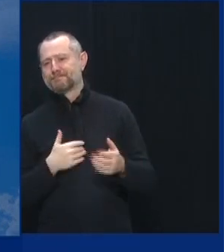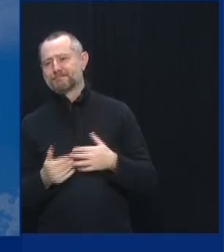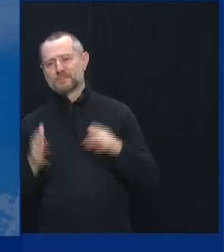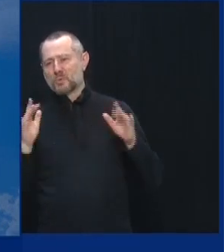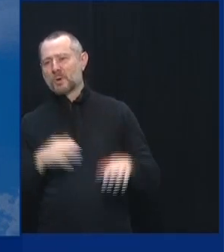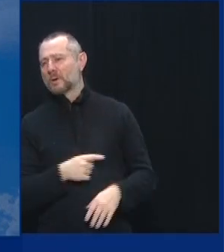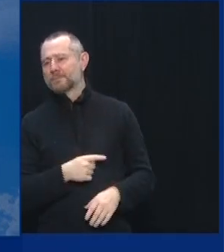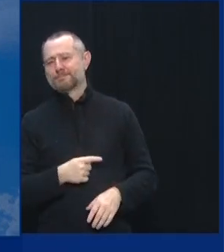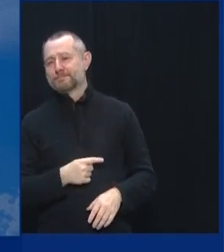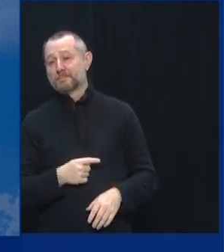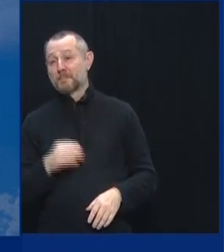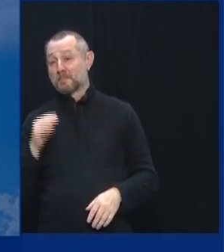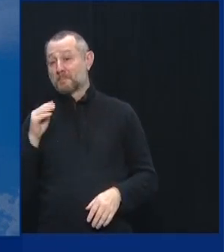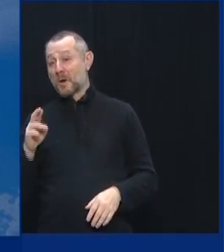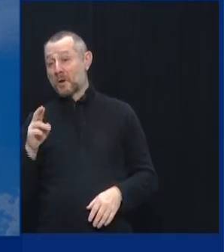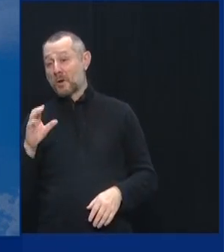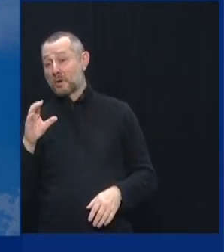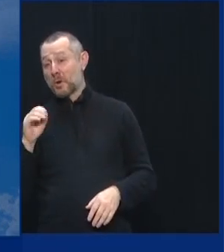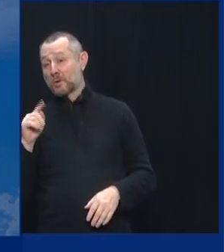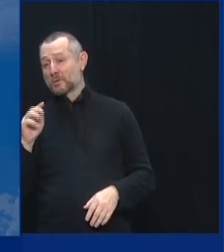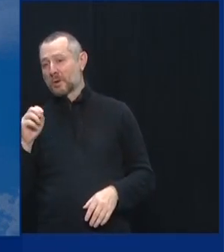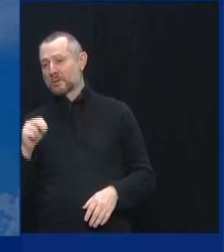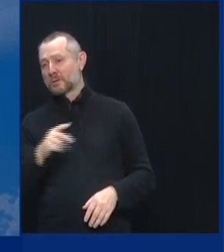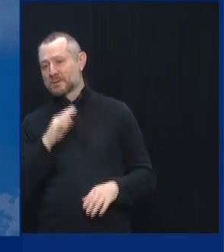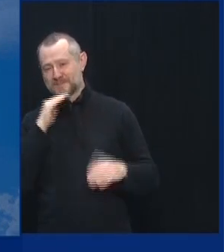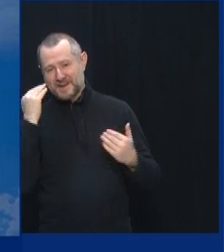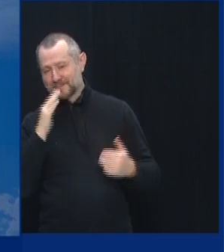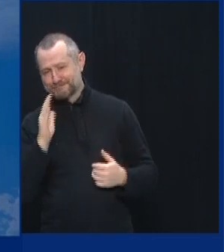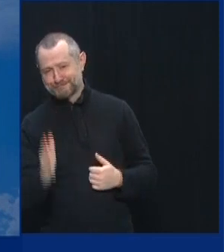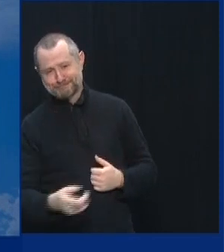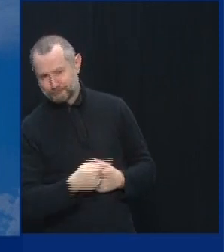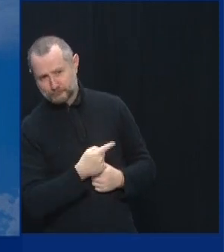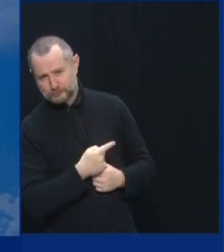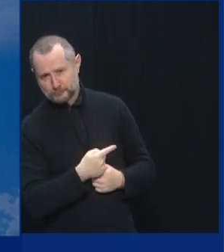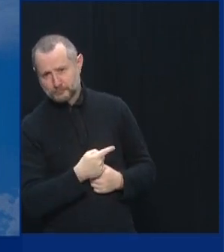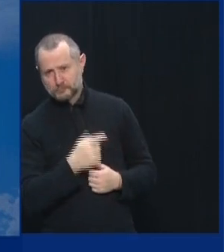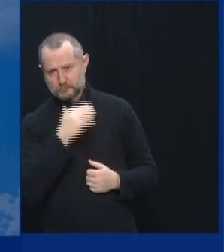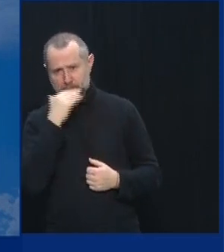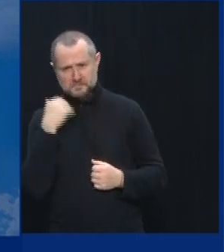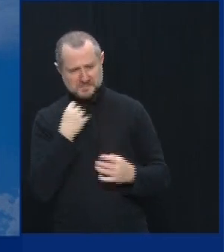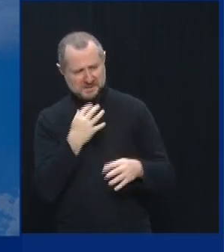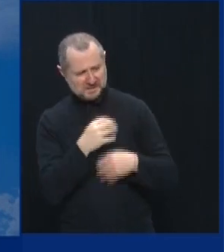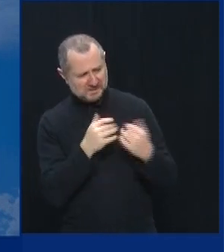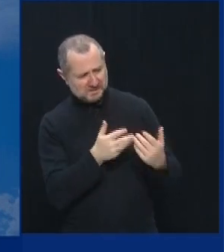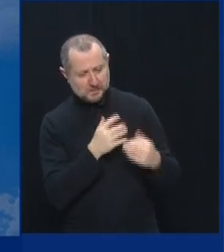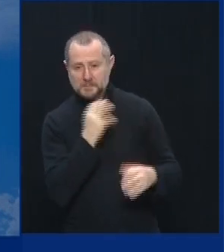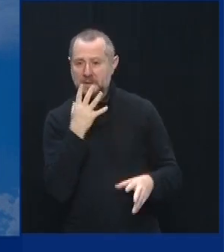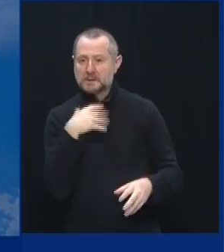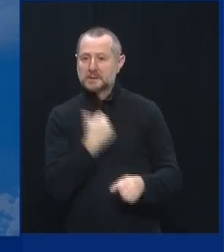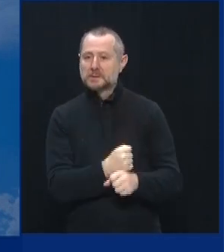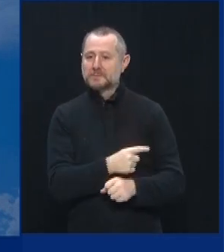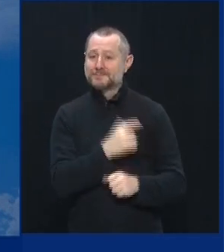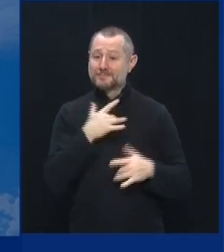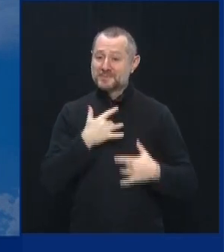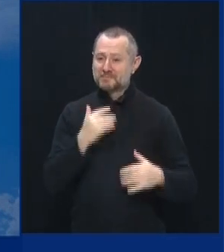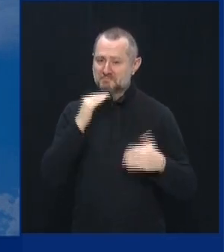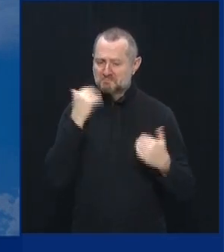THEY LOOK, SARAH FEINBERG 13450I8 IN SMILING, PAT SMILING, RICK DOESN'T SMILE. HE DOESN'T SMILE ANYWAY, JUST MR. COTTON DOESN'T SMILE.